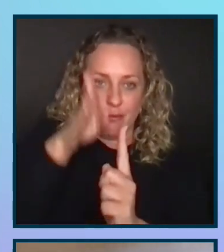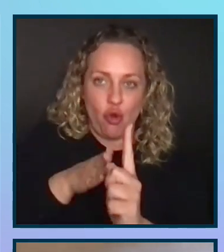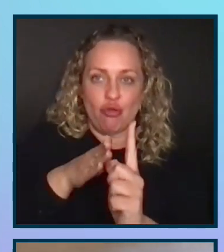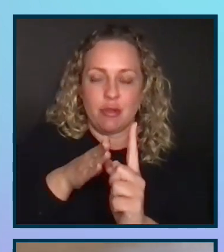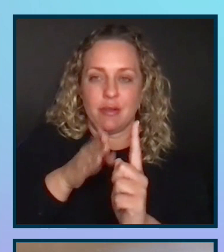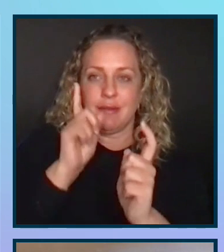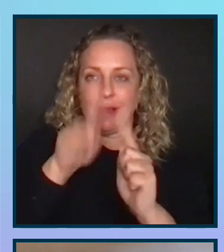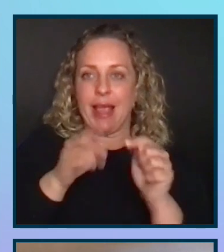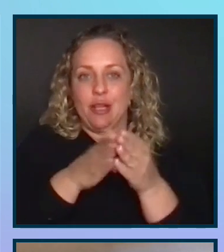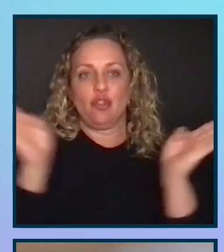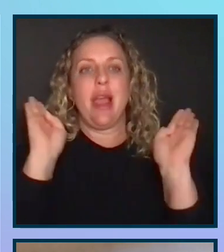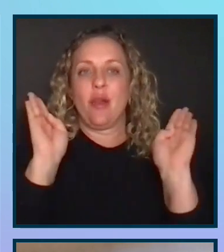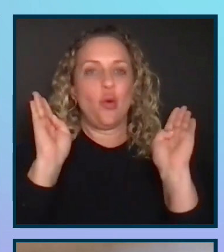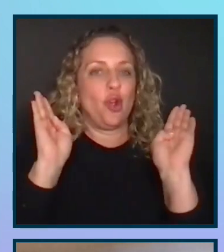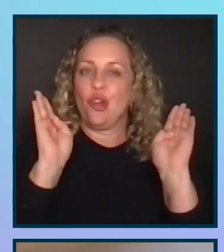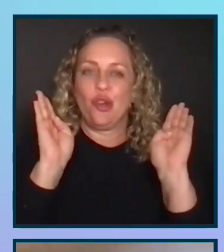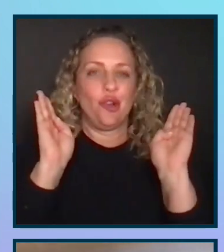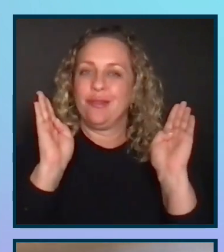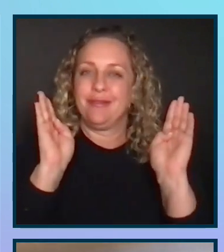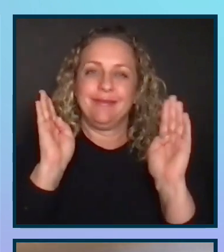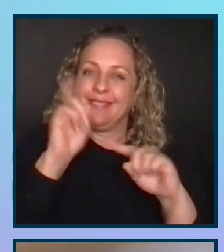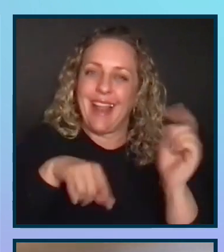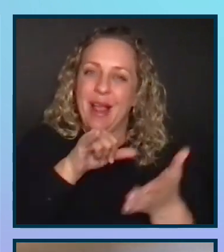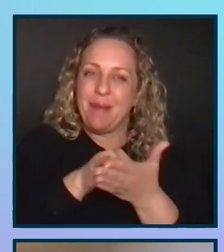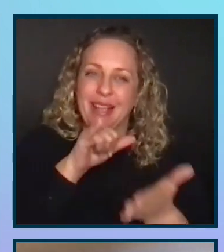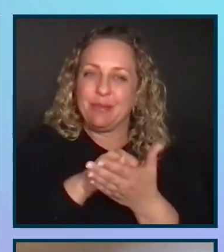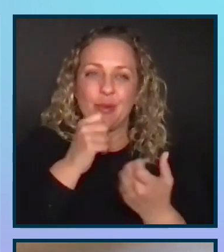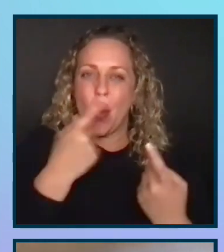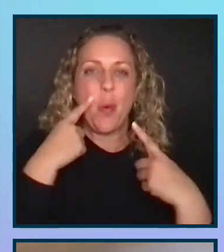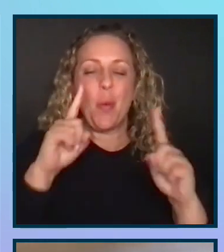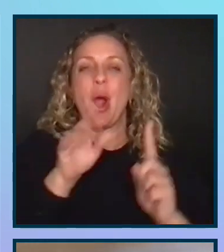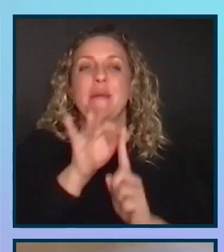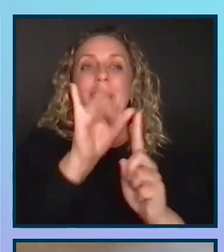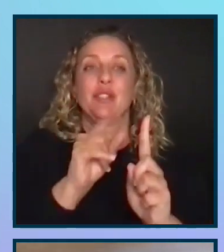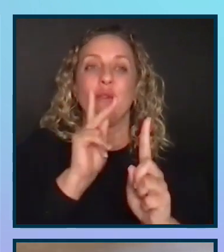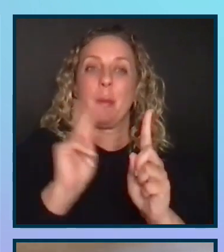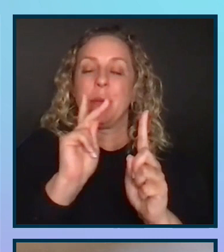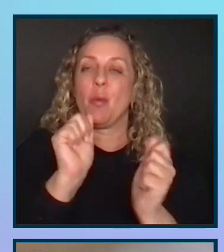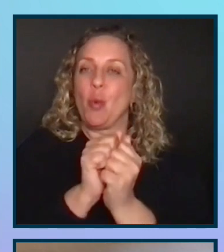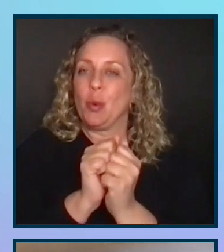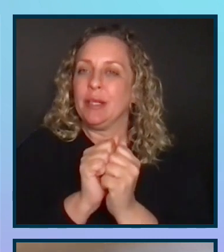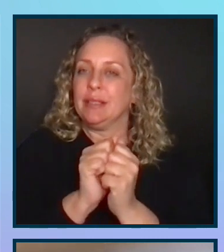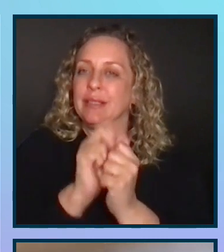One-size-fits-all approaches often do not work, especially for people disabilities.